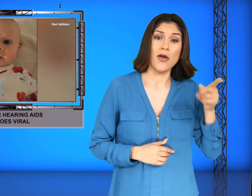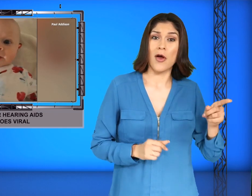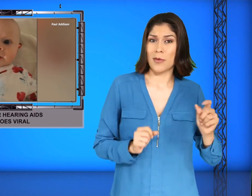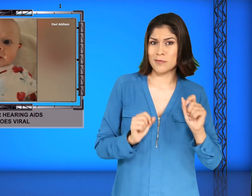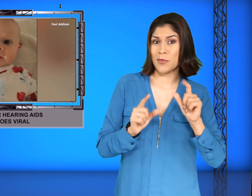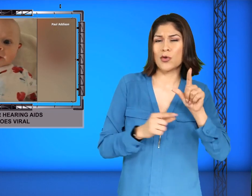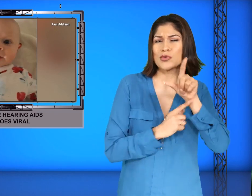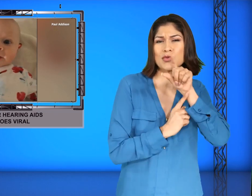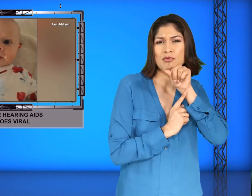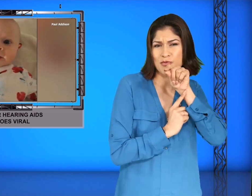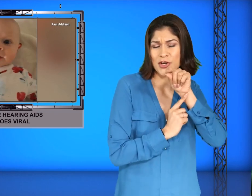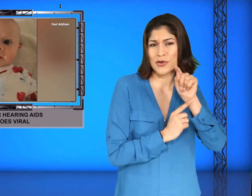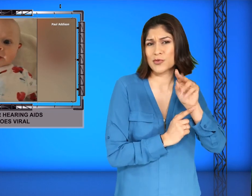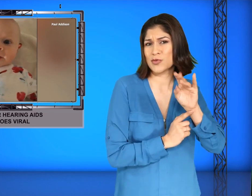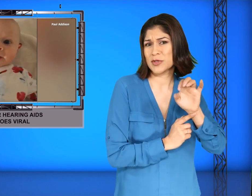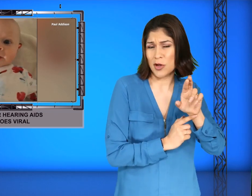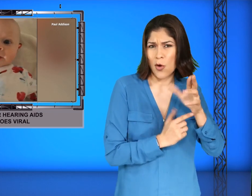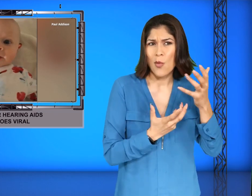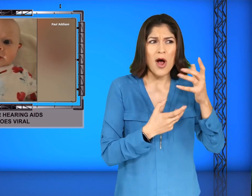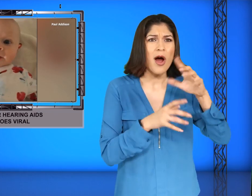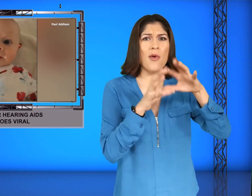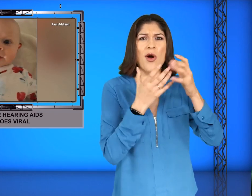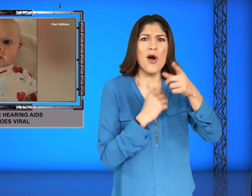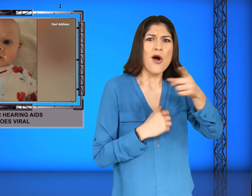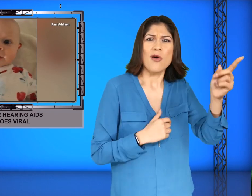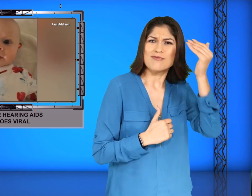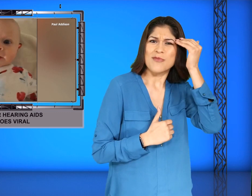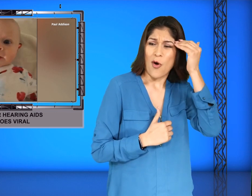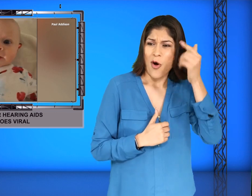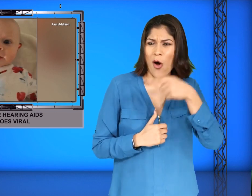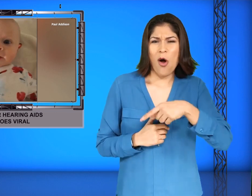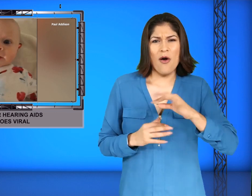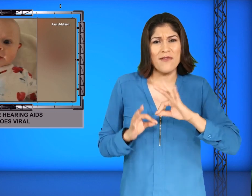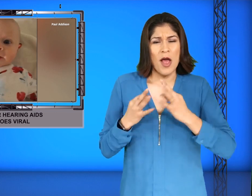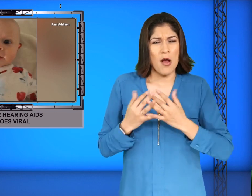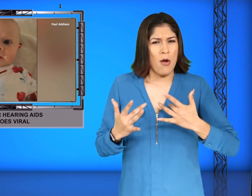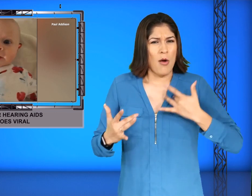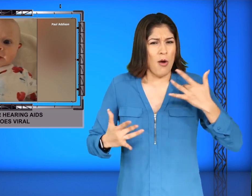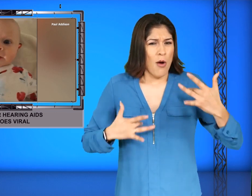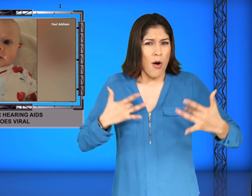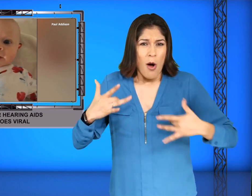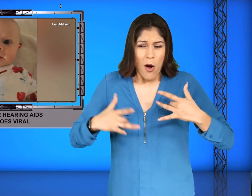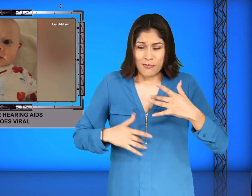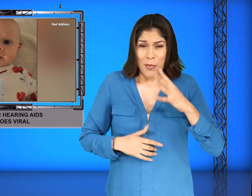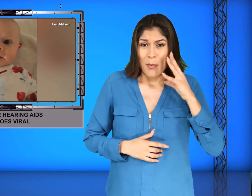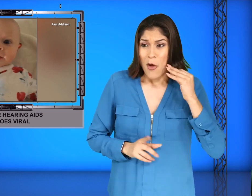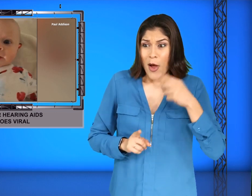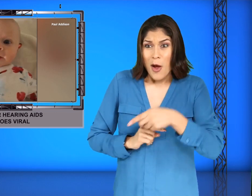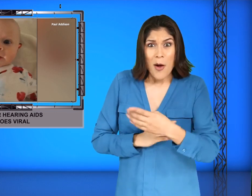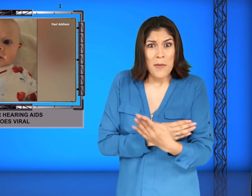Addison posted a video on Twitter because he wanted the world to know the joy his family